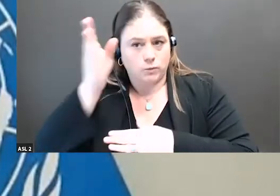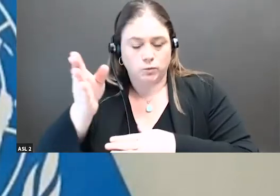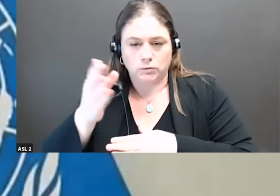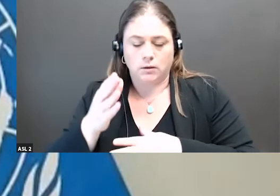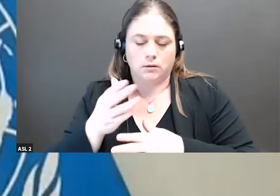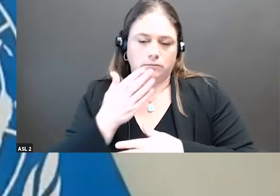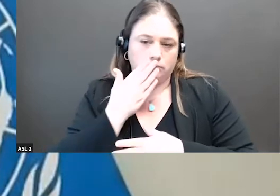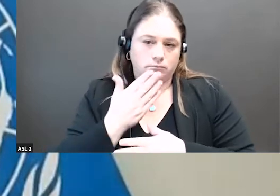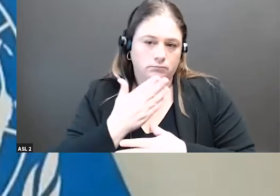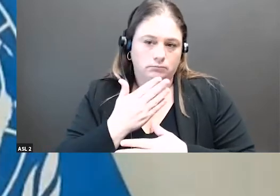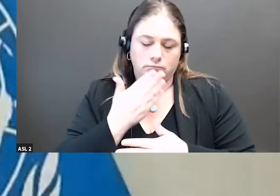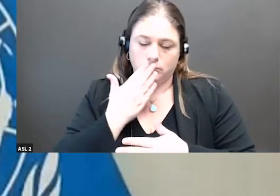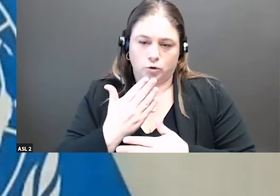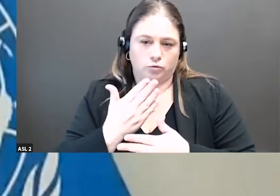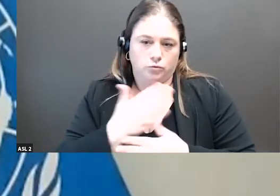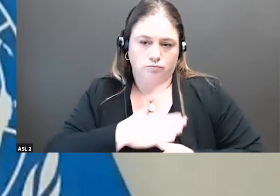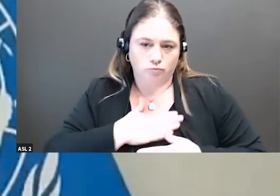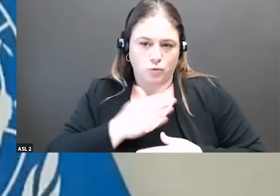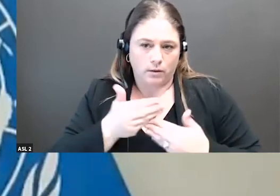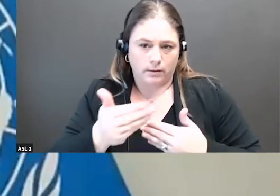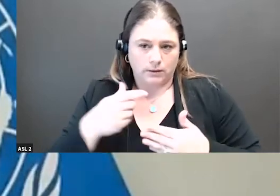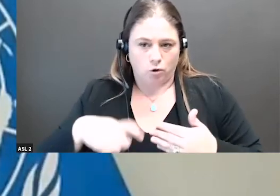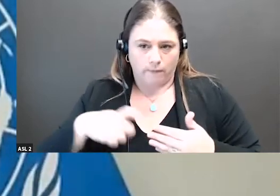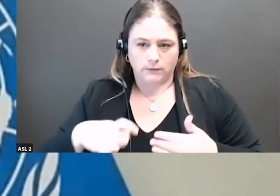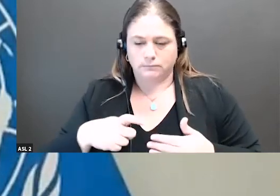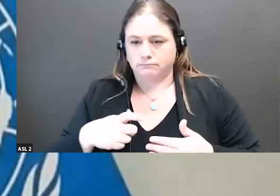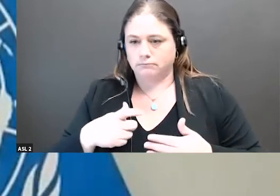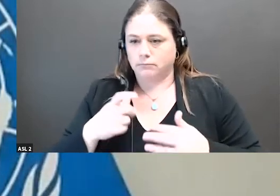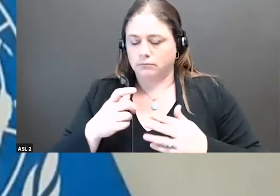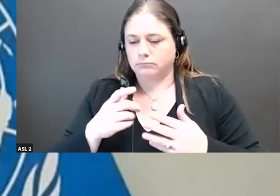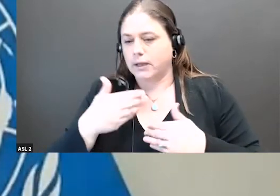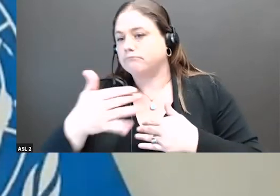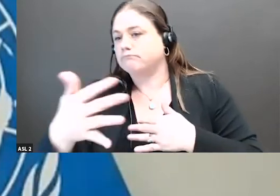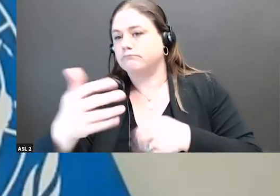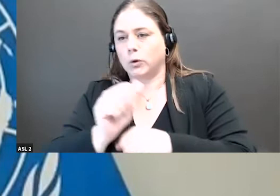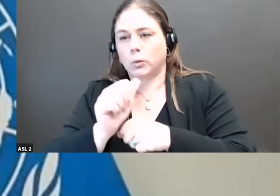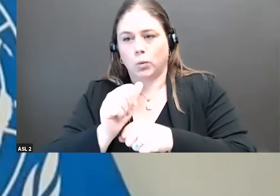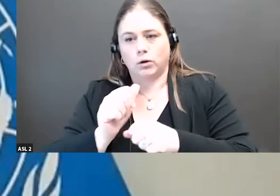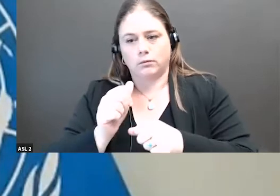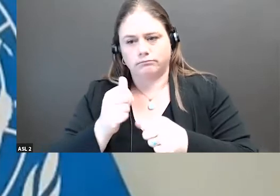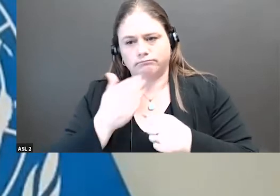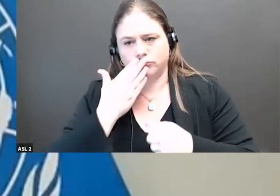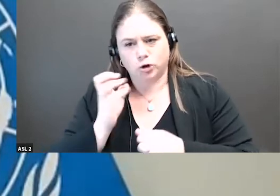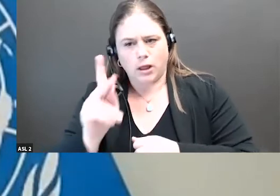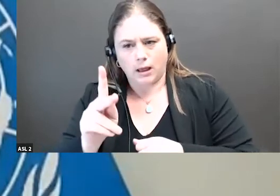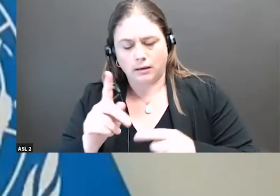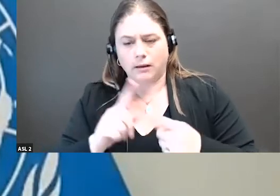I'm really pleased to have had the opportunity to join you today. I just want to in addition to my prepared remarks, I just have a couple of things